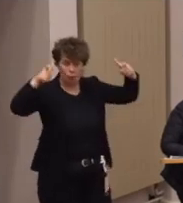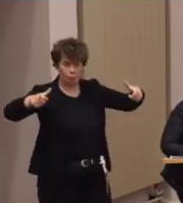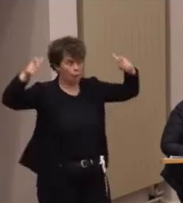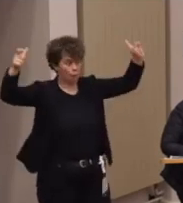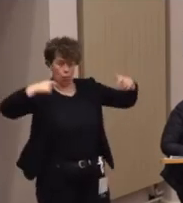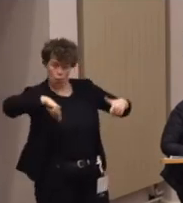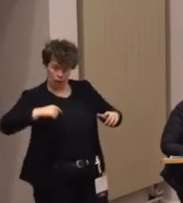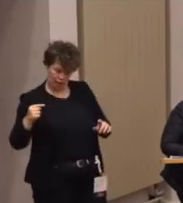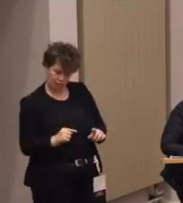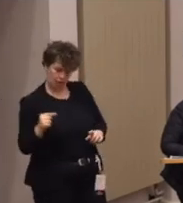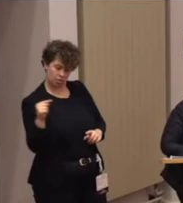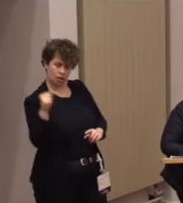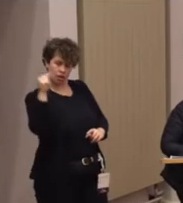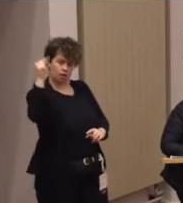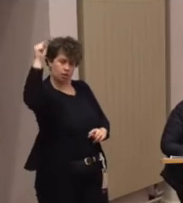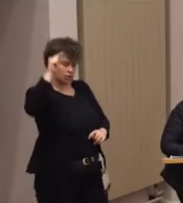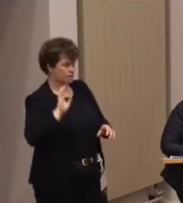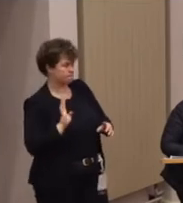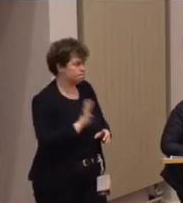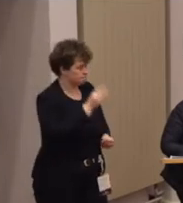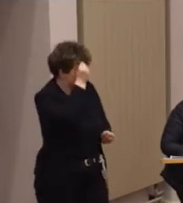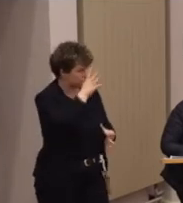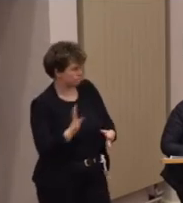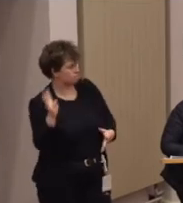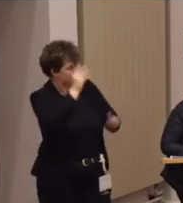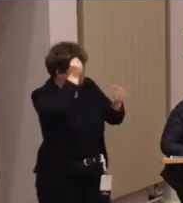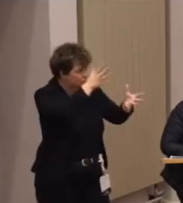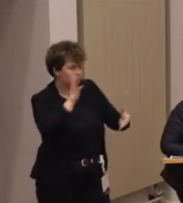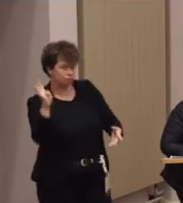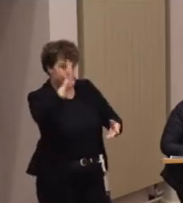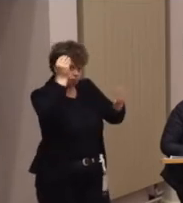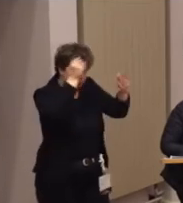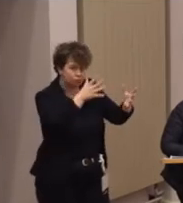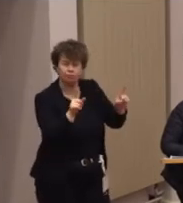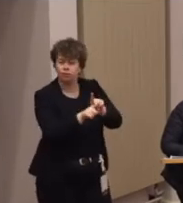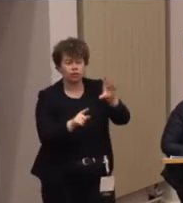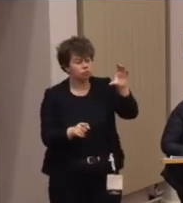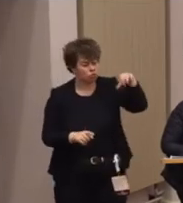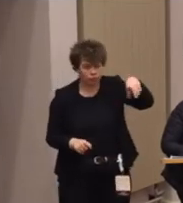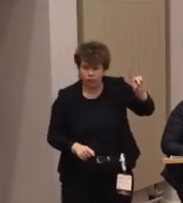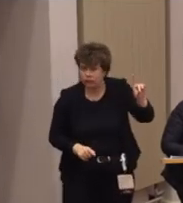(indiscernible) contributions have been designed and framed at the national level. And the